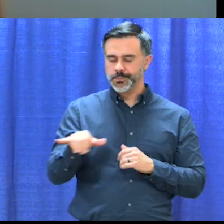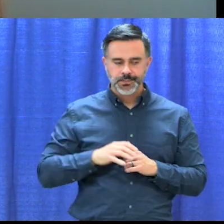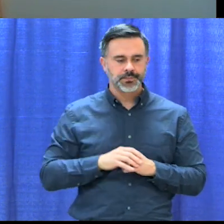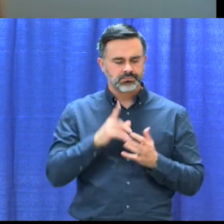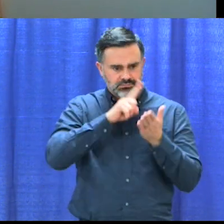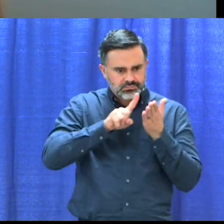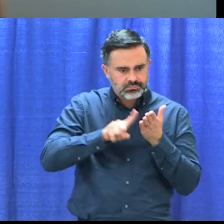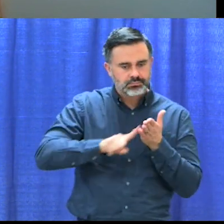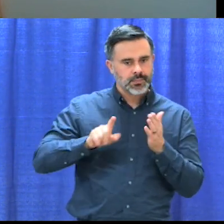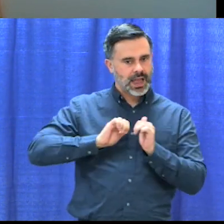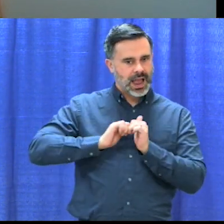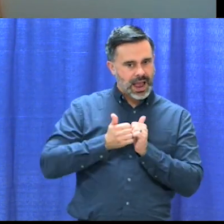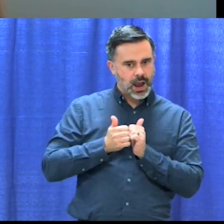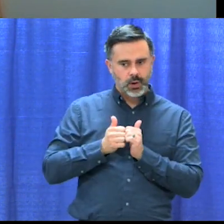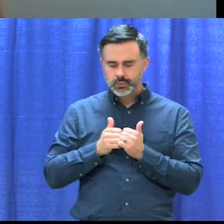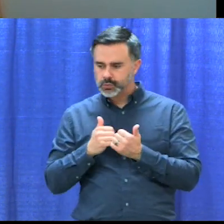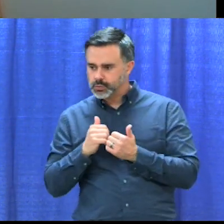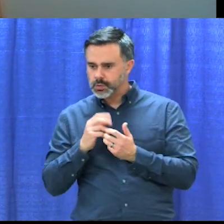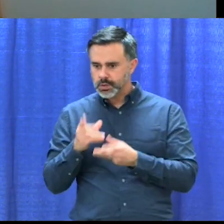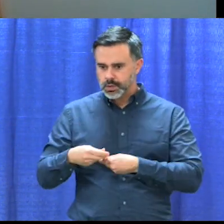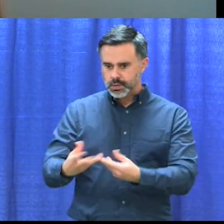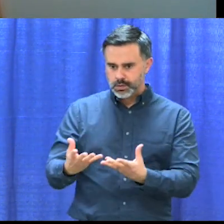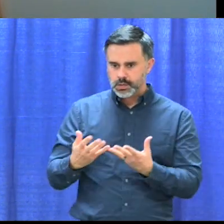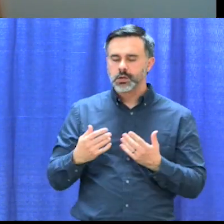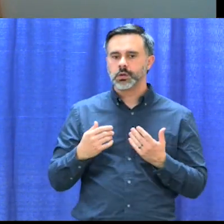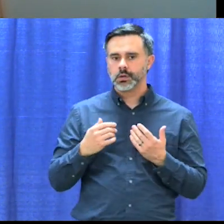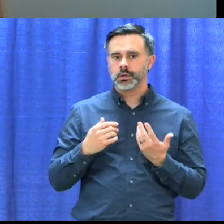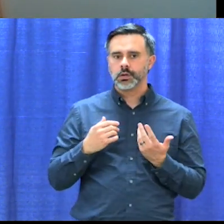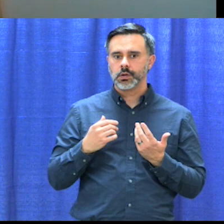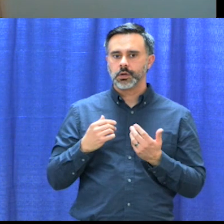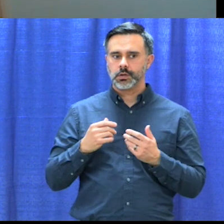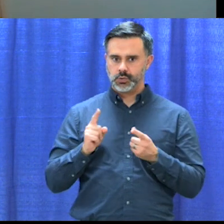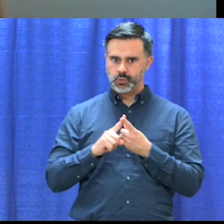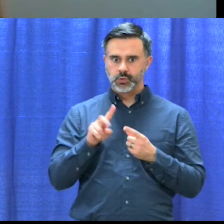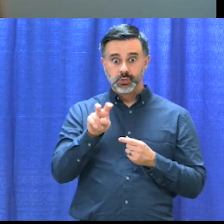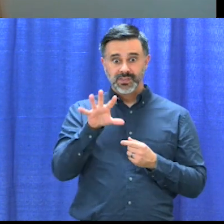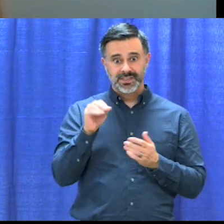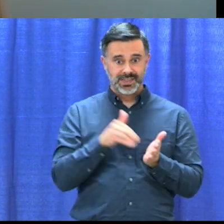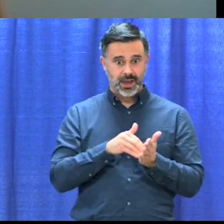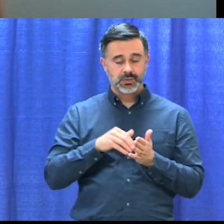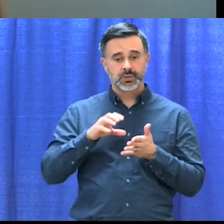for discounted unlimited service to 250,000 students in California to support wireless